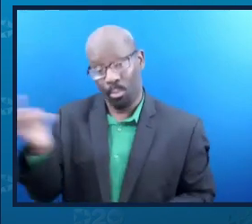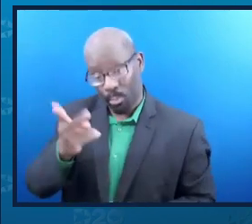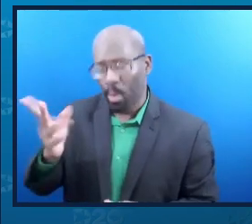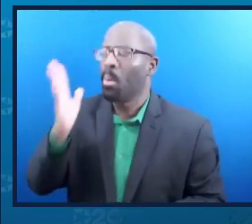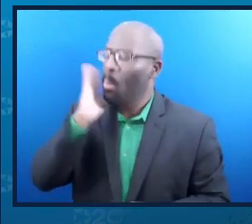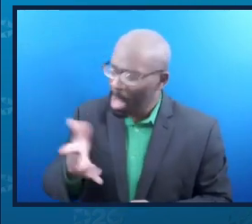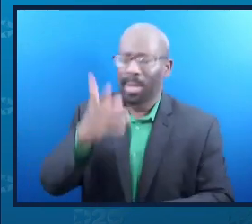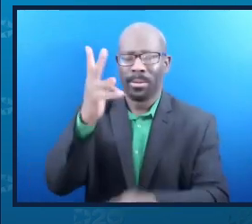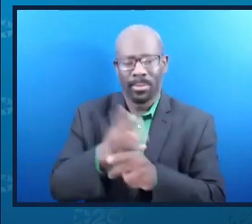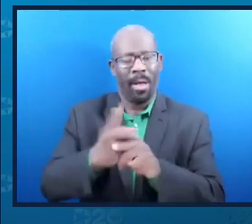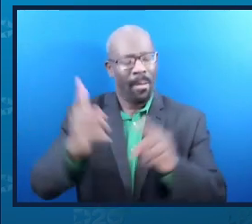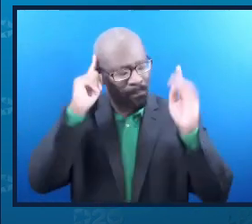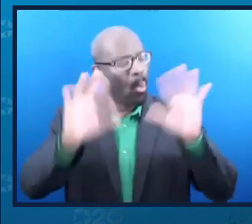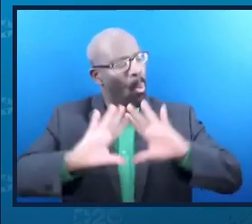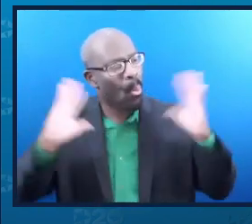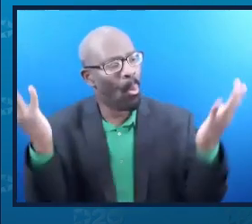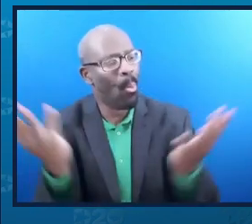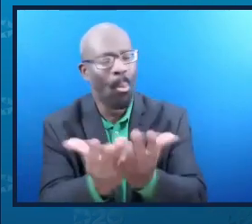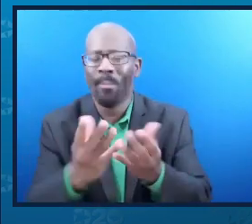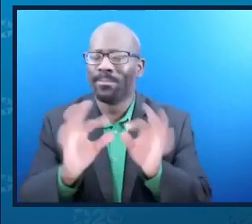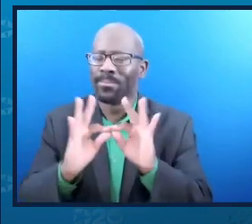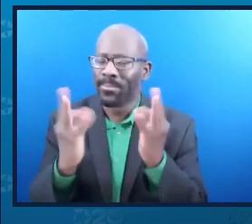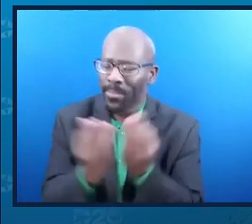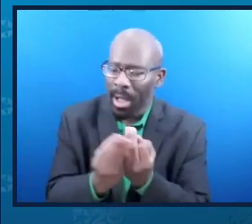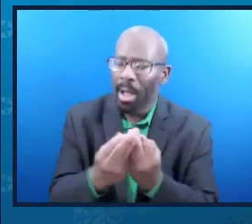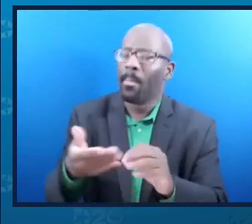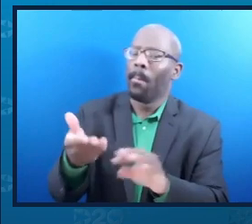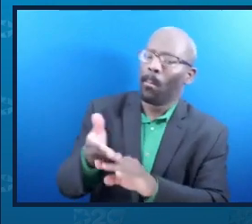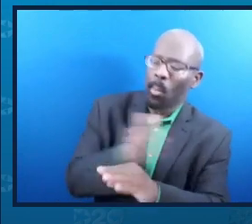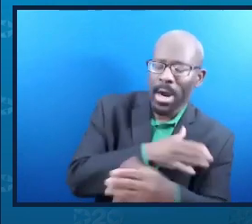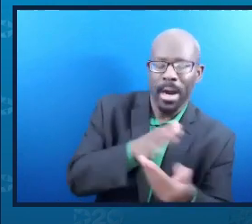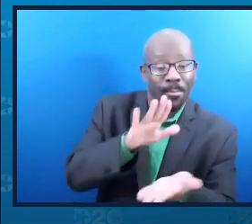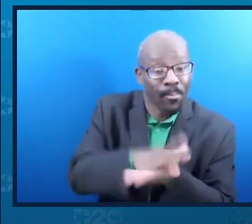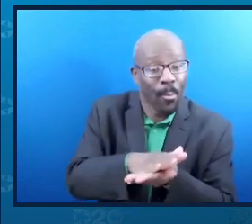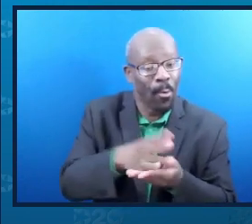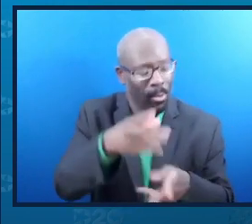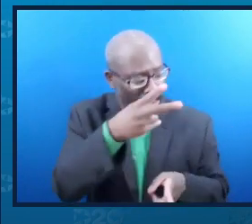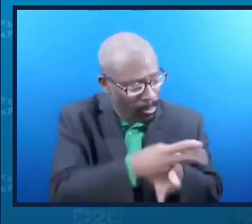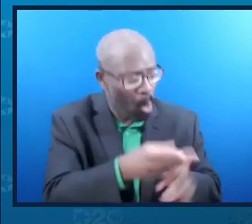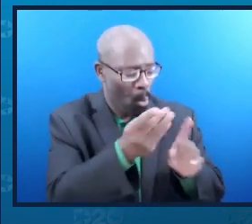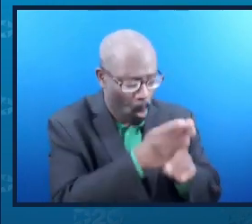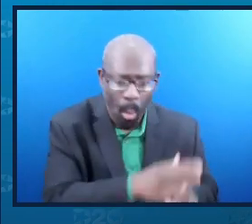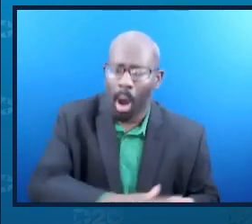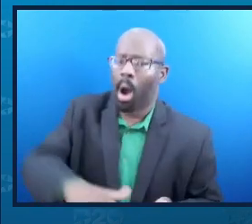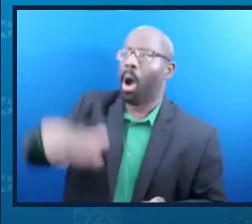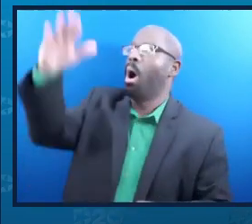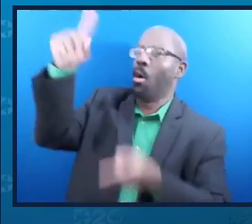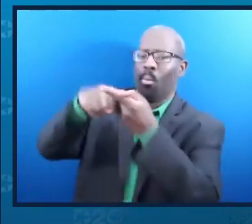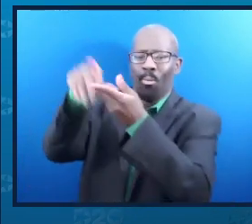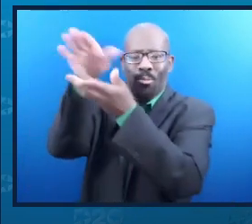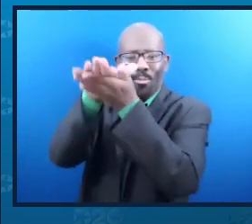FAMILIES. NOW, BEFORE THE PANDEMIC, RELIABLE, HIGH-QUALITY,